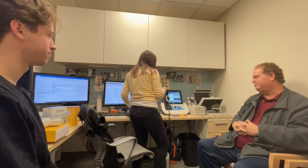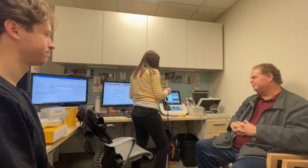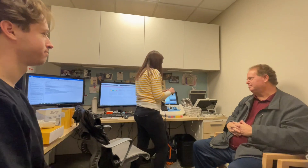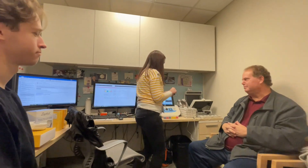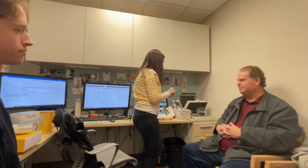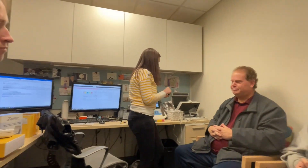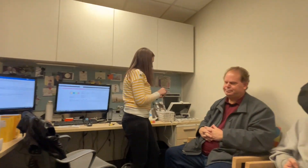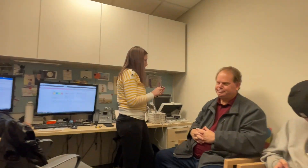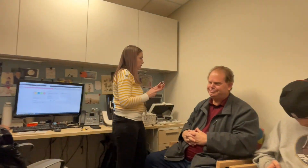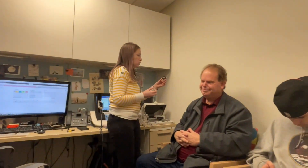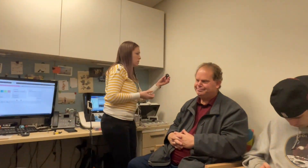okay let's